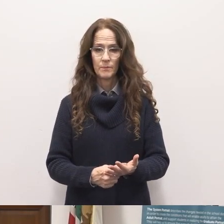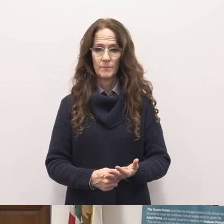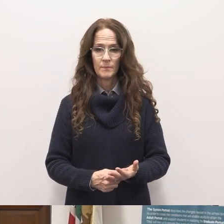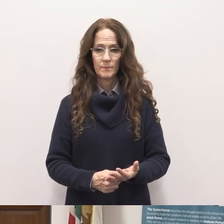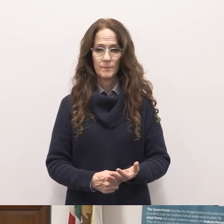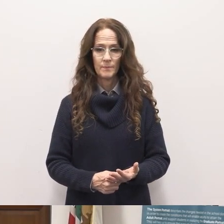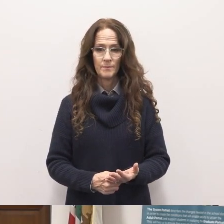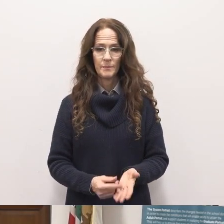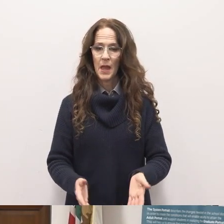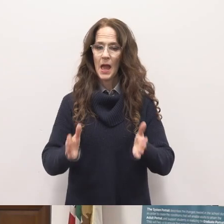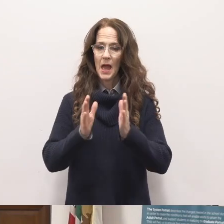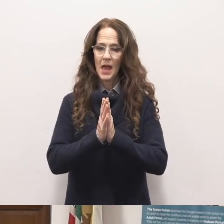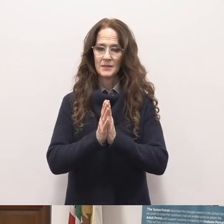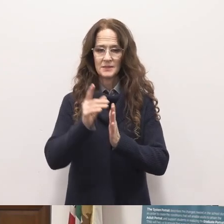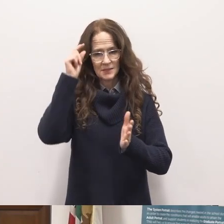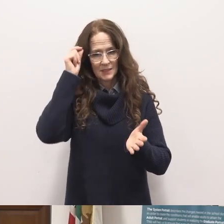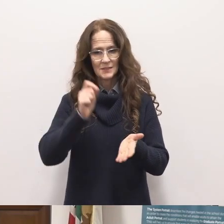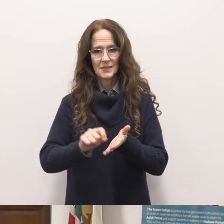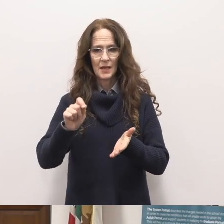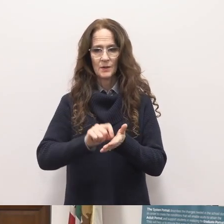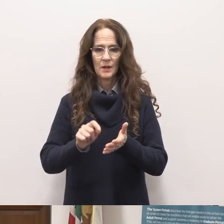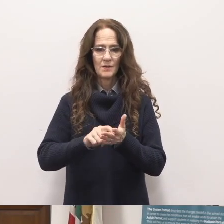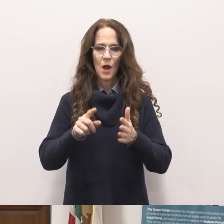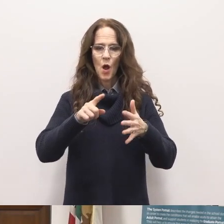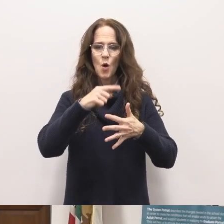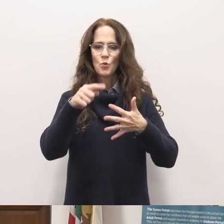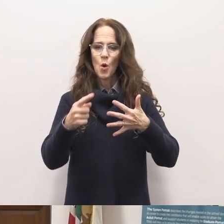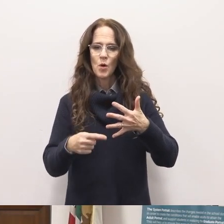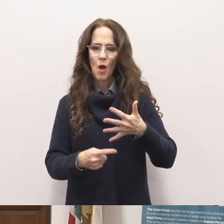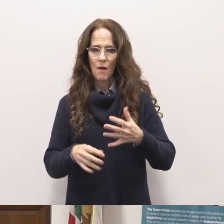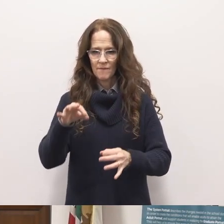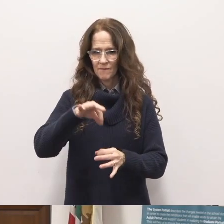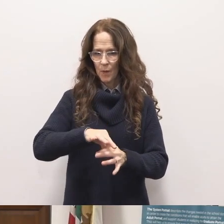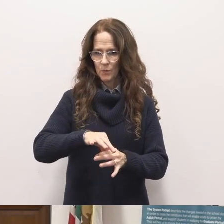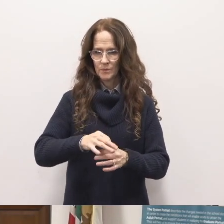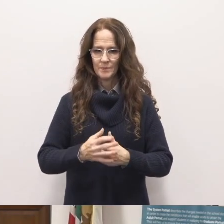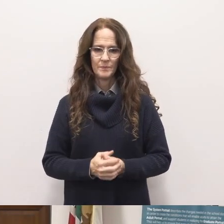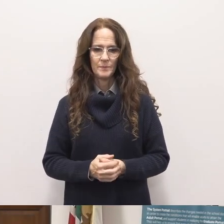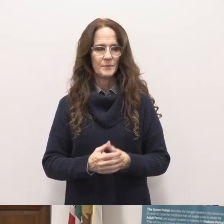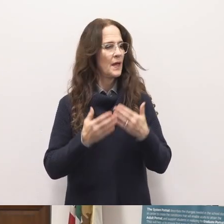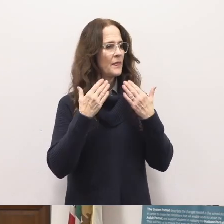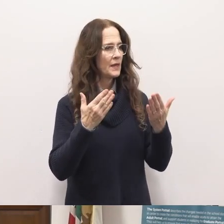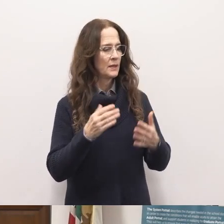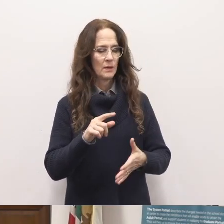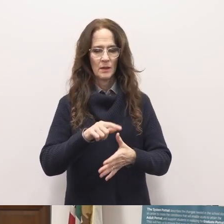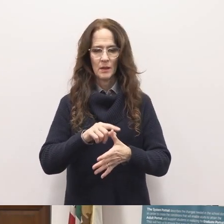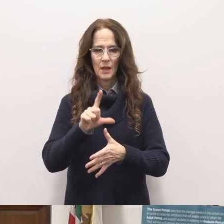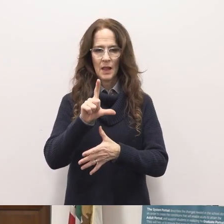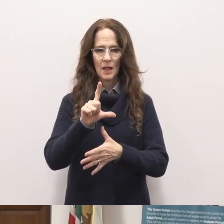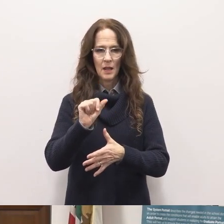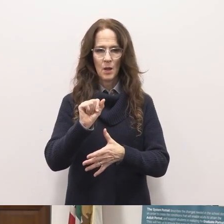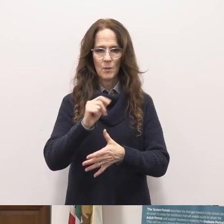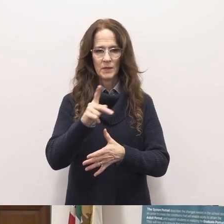I will ask our board secretary to take a roll call vote. Thank you. Member López? - Aye.